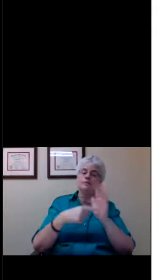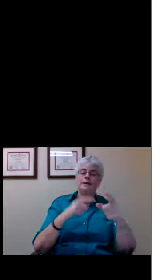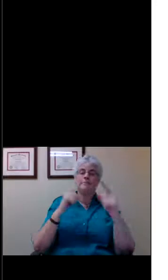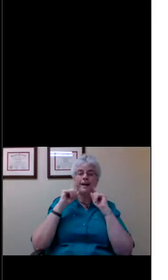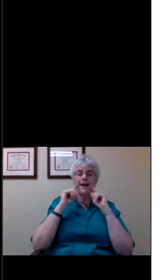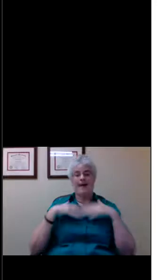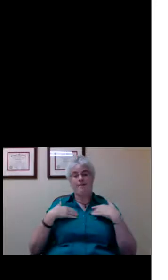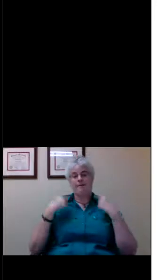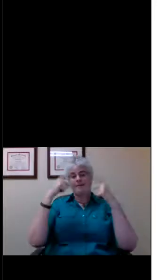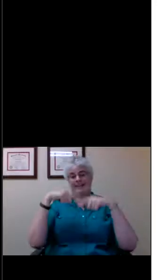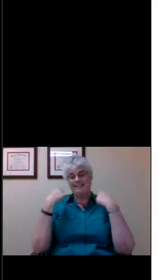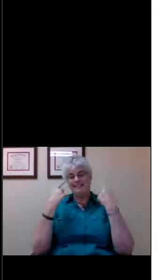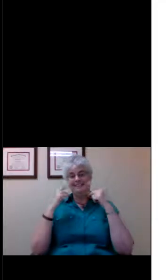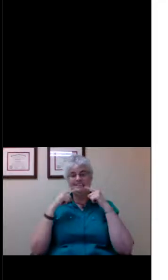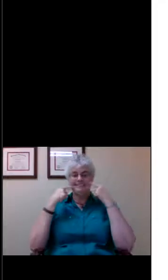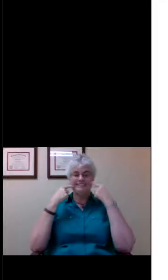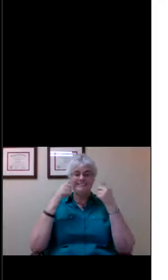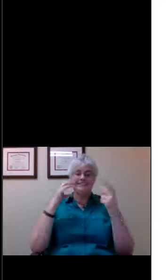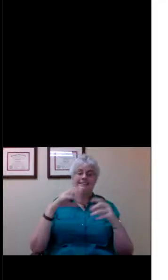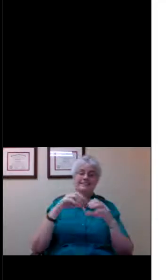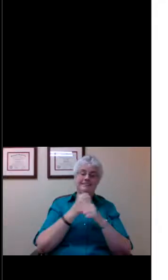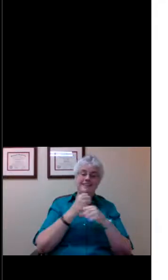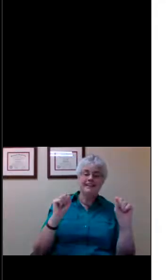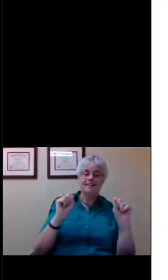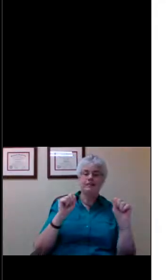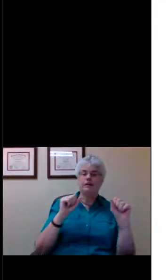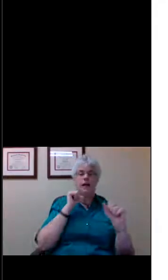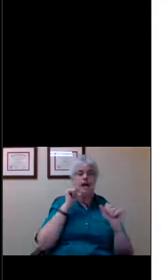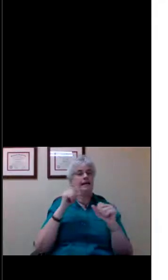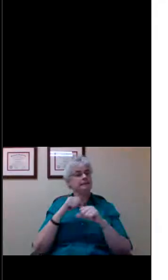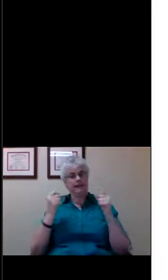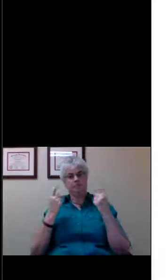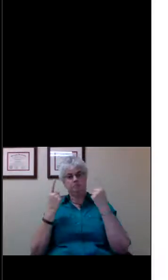school we use a lot of pictures, you know, like with different emotive faces, "happy"